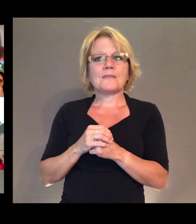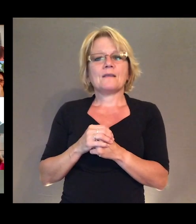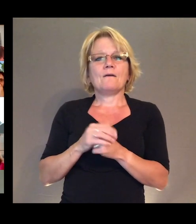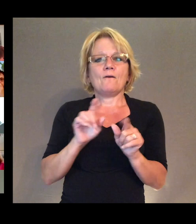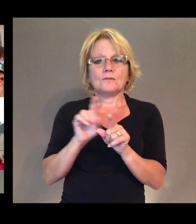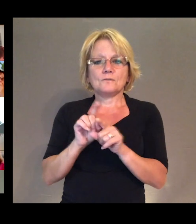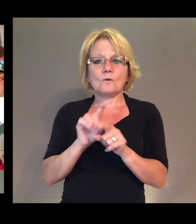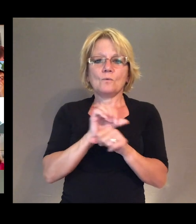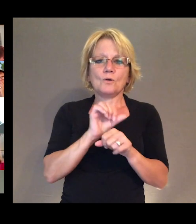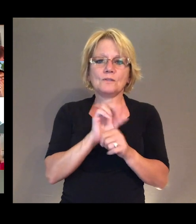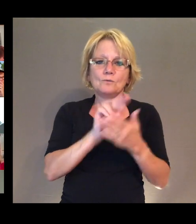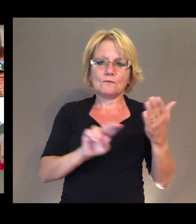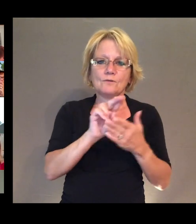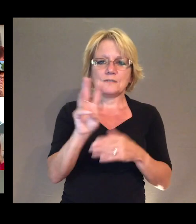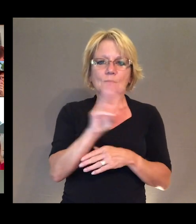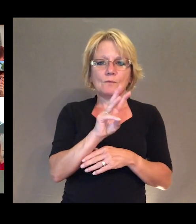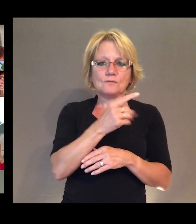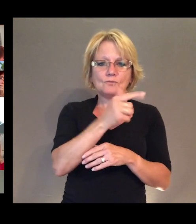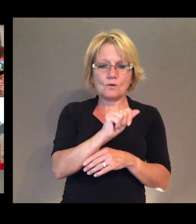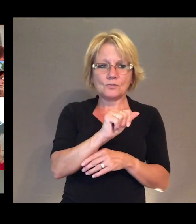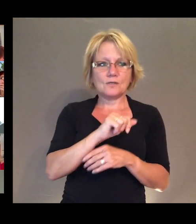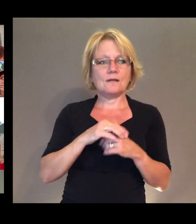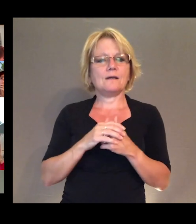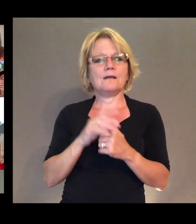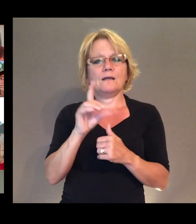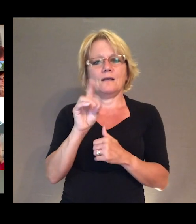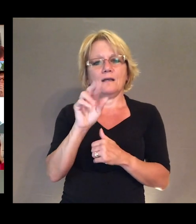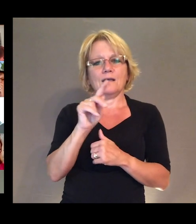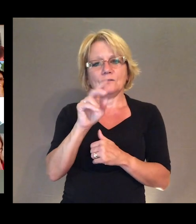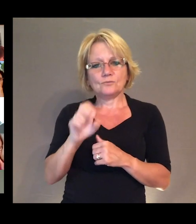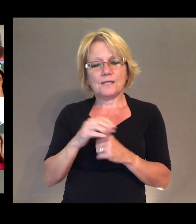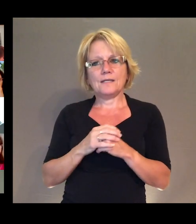Drake University in Des Moines Iowa area Community College,